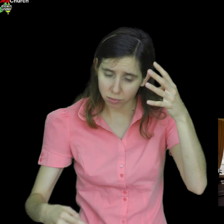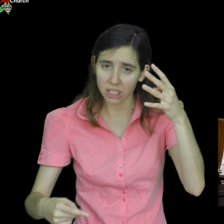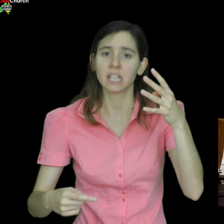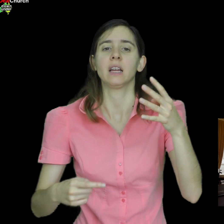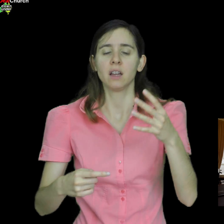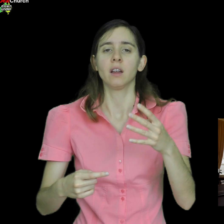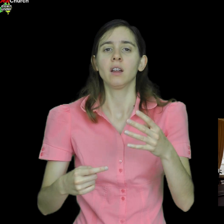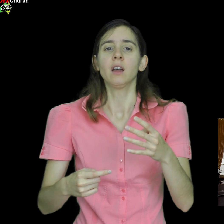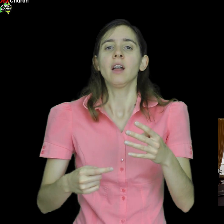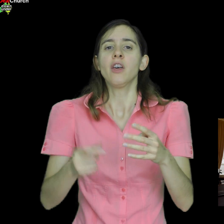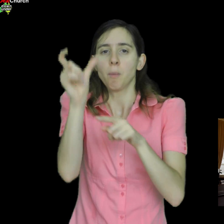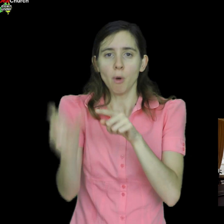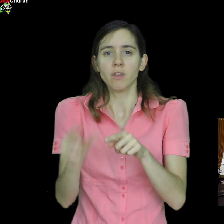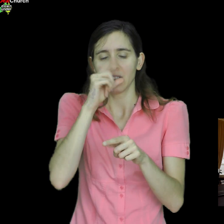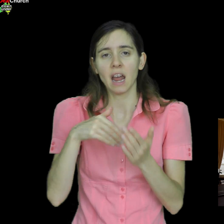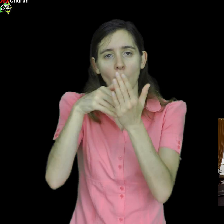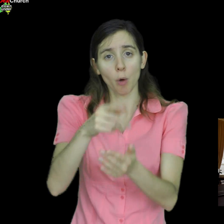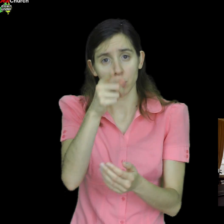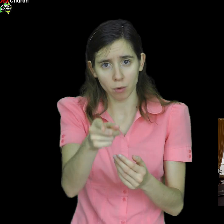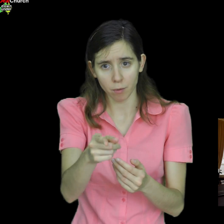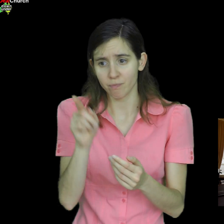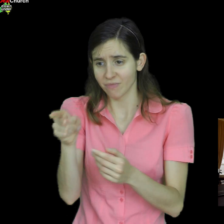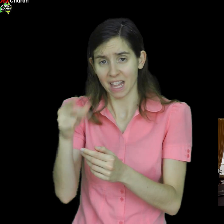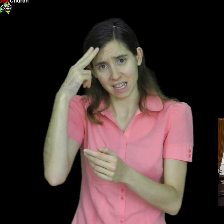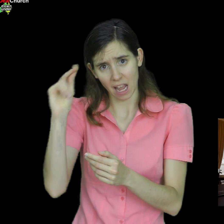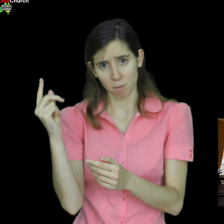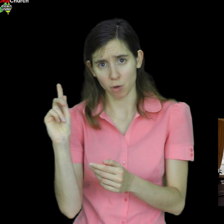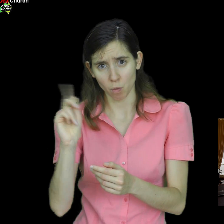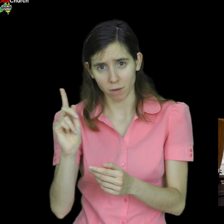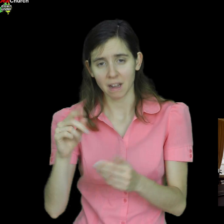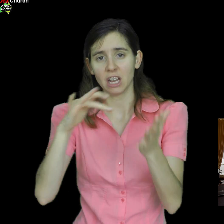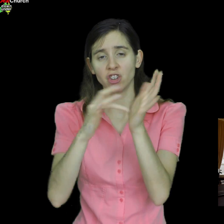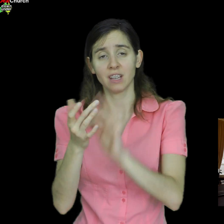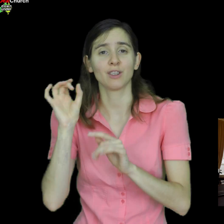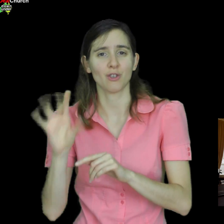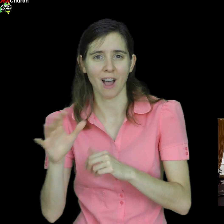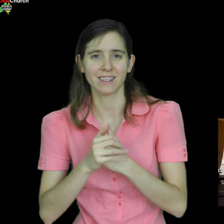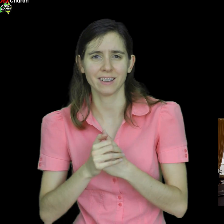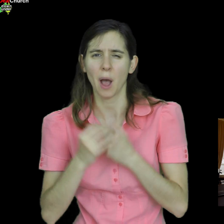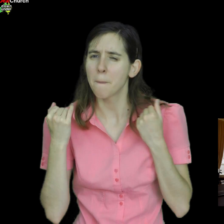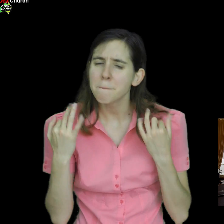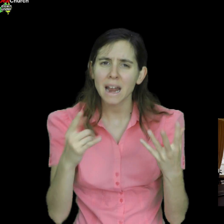Someone who can help you. His name is Jesus Christ. Many people have turned to